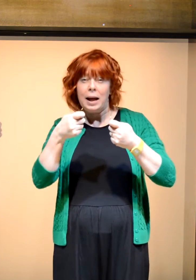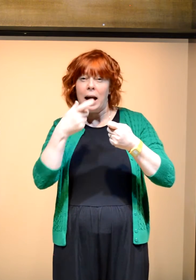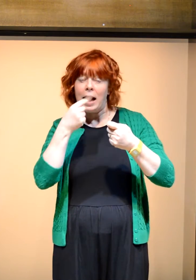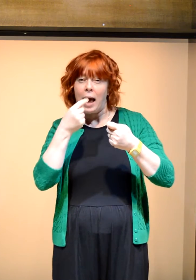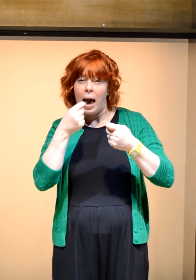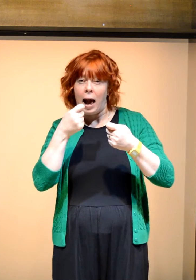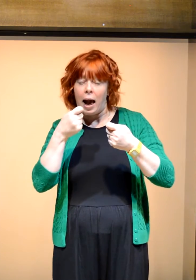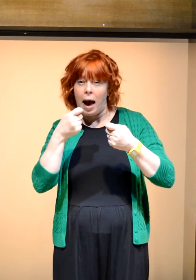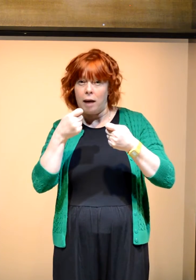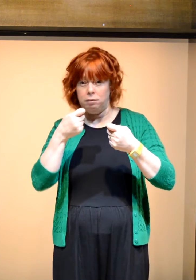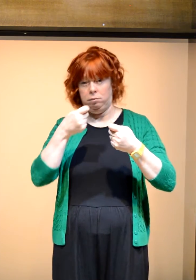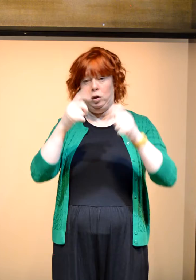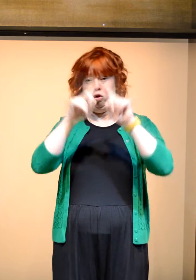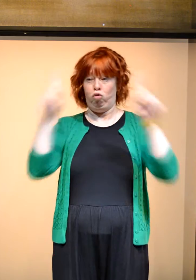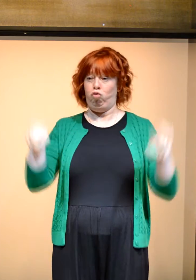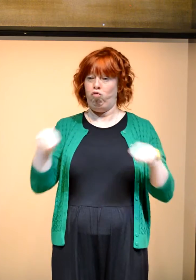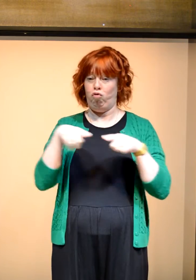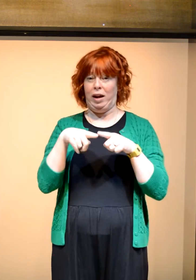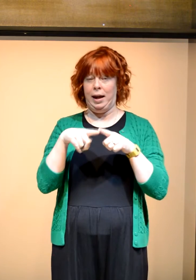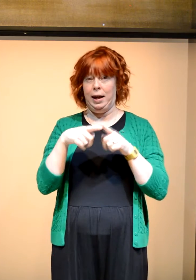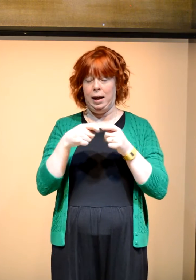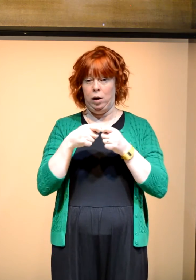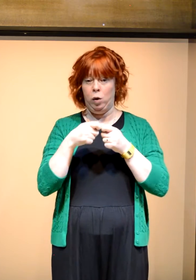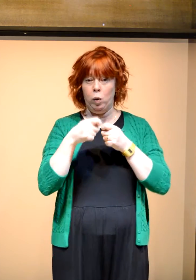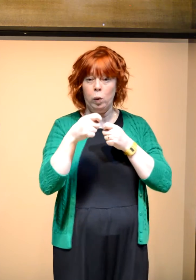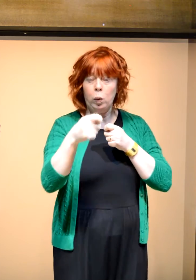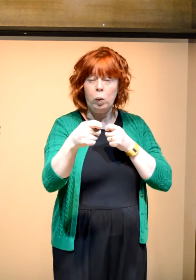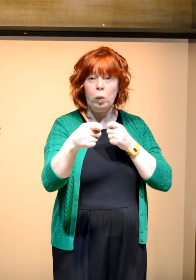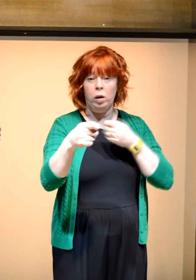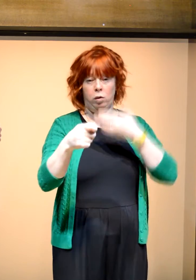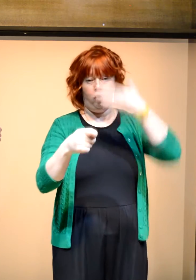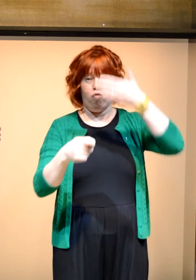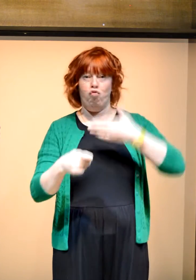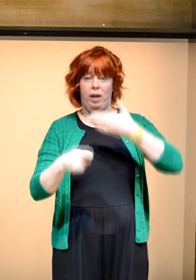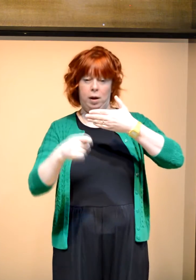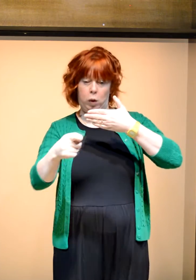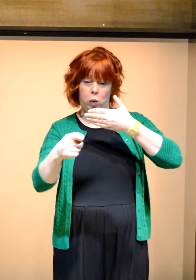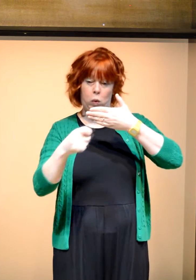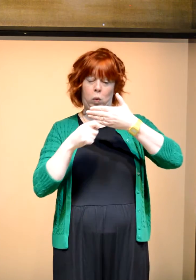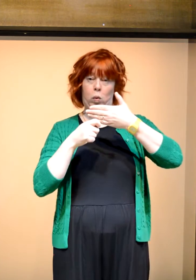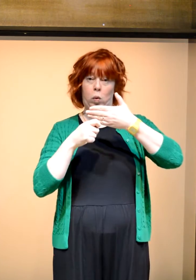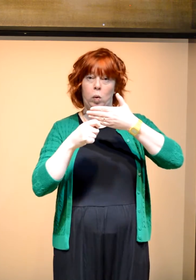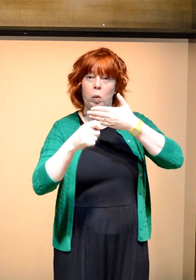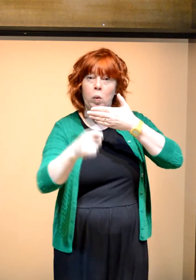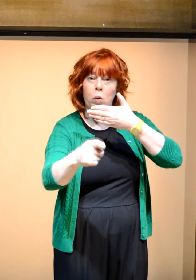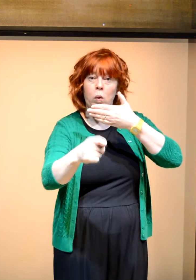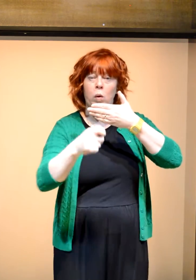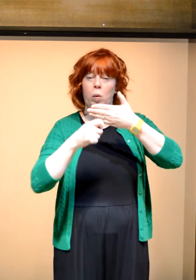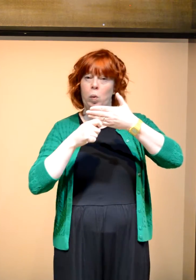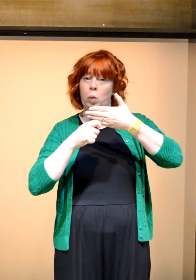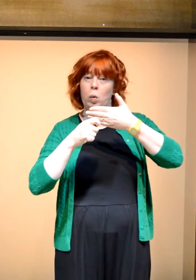away from the screen, or closer to the screen, or closer or further away from the light.